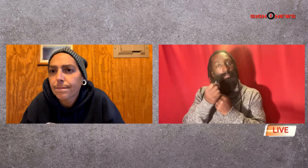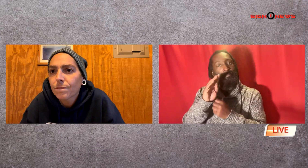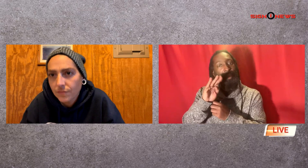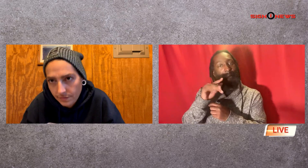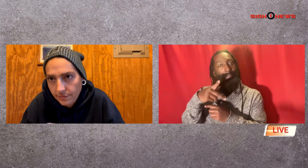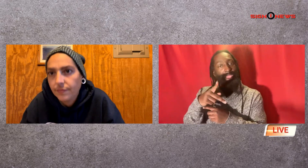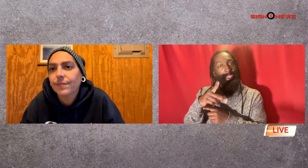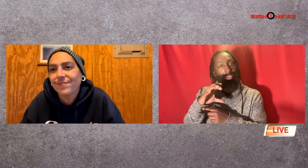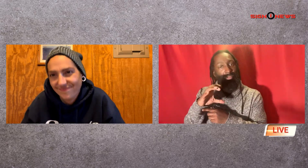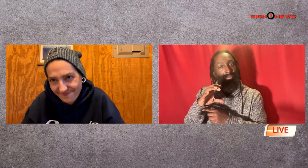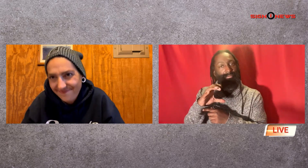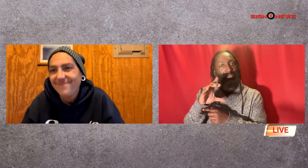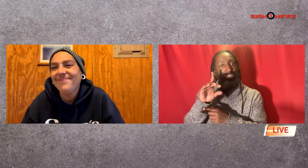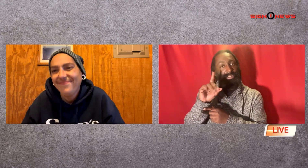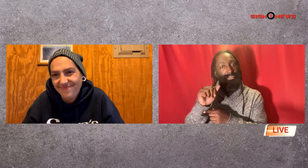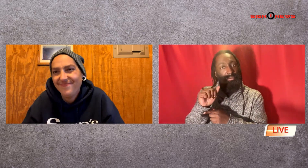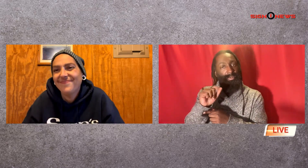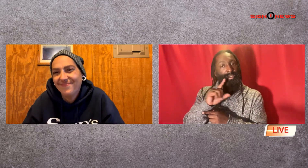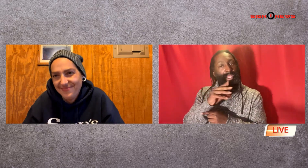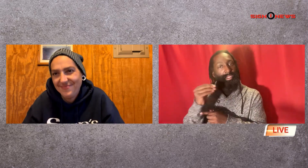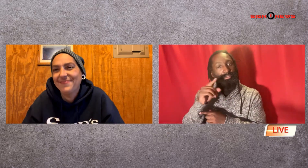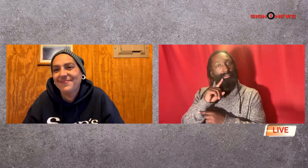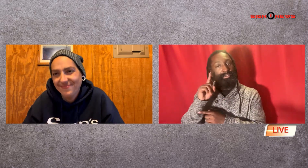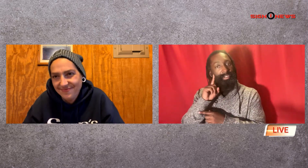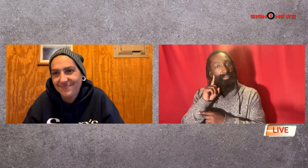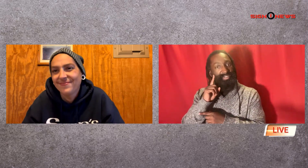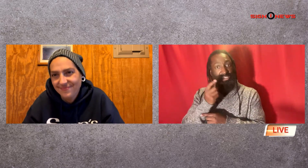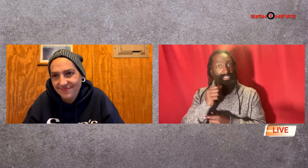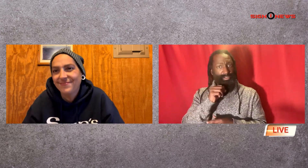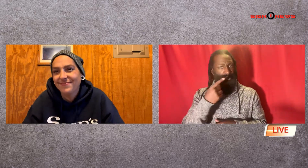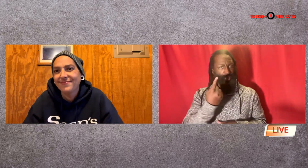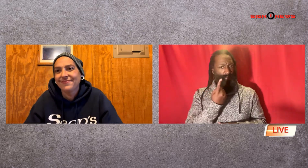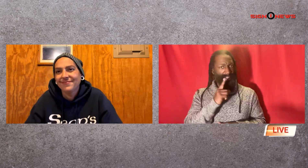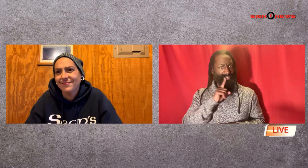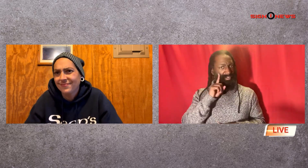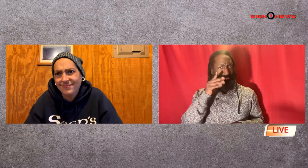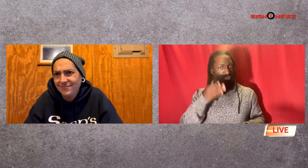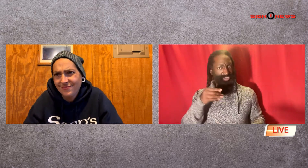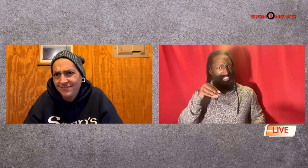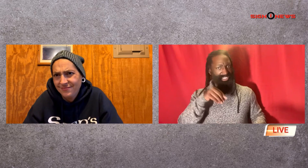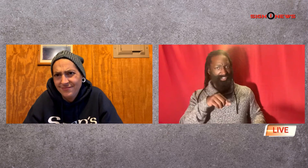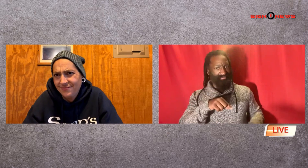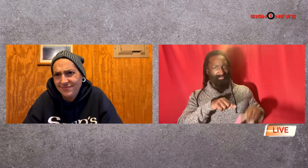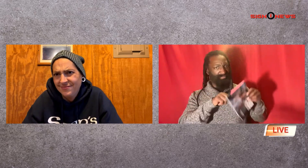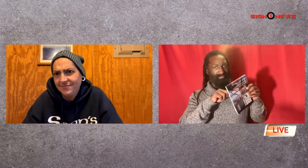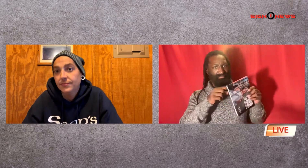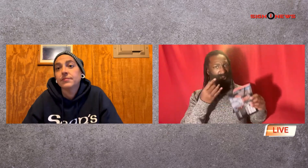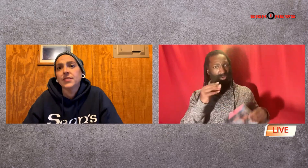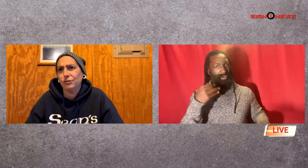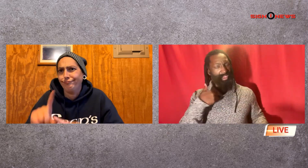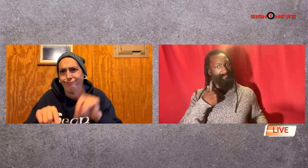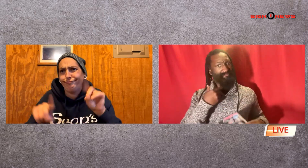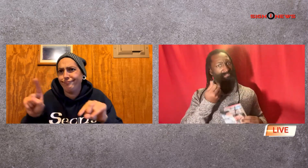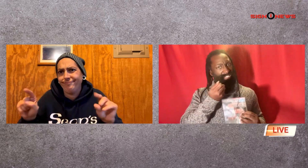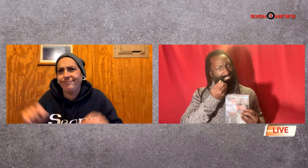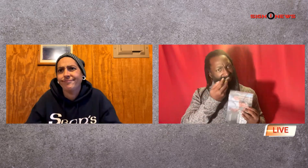so for all the people who bought the book you supported bipoc deaf artists there are